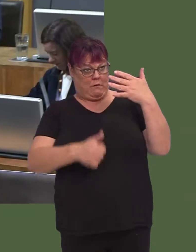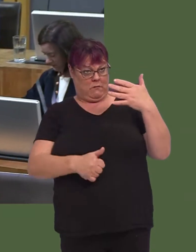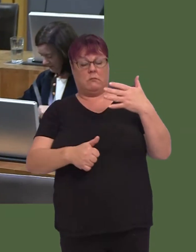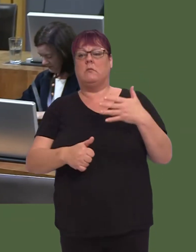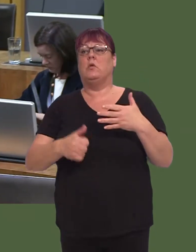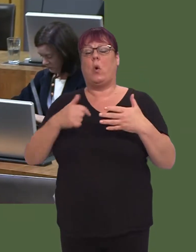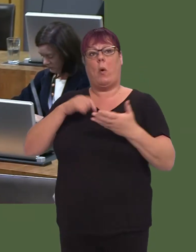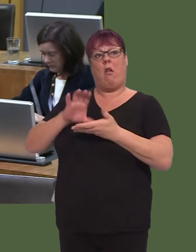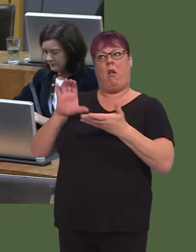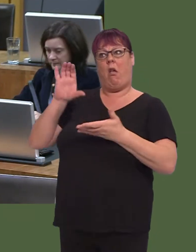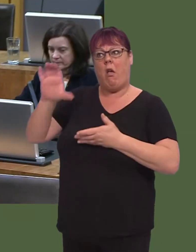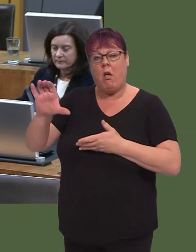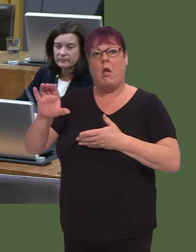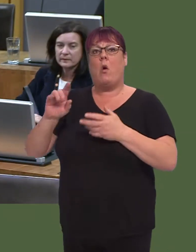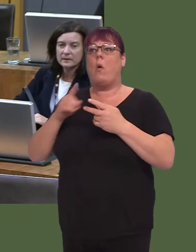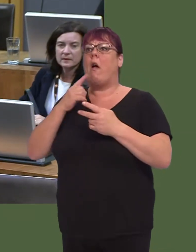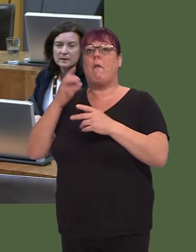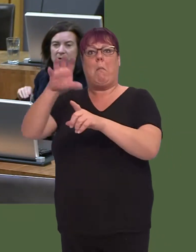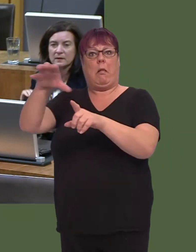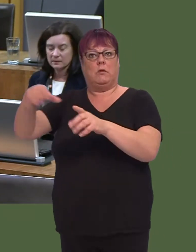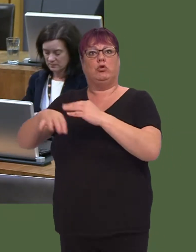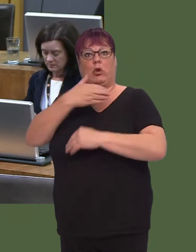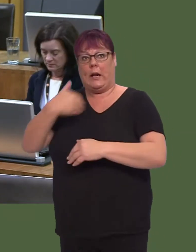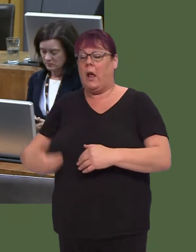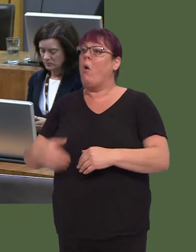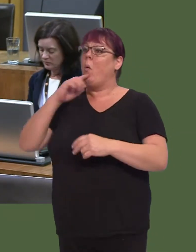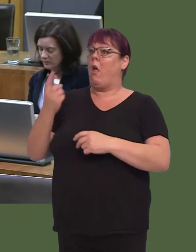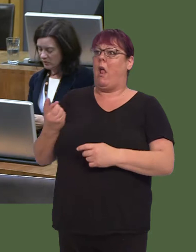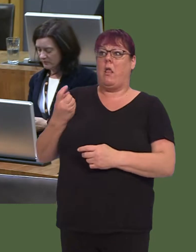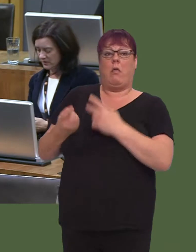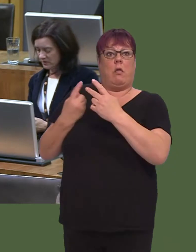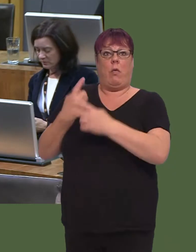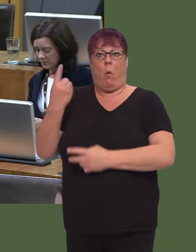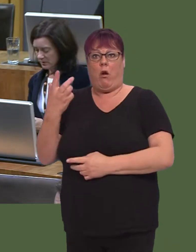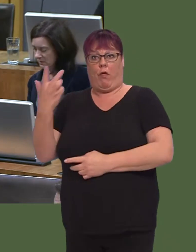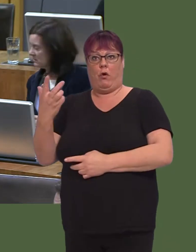We have, of course, three offices in Chinaólooking to open another oneóand their job is to promote